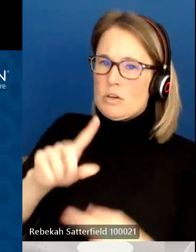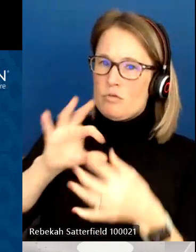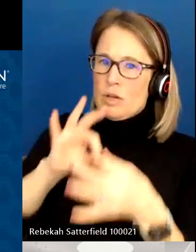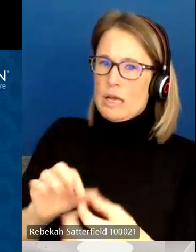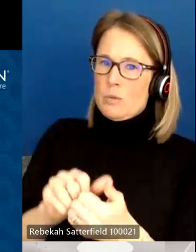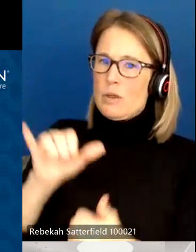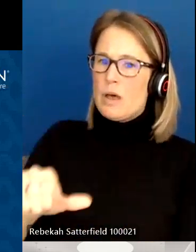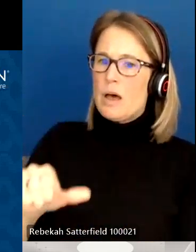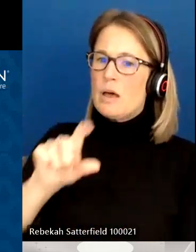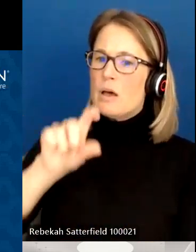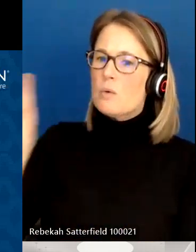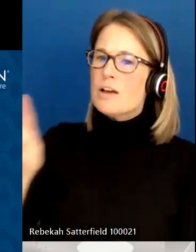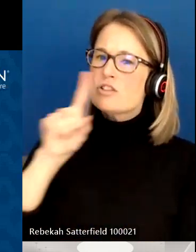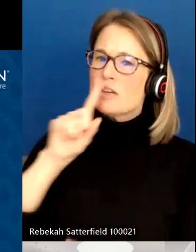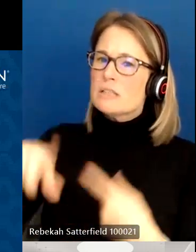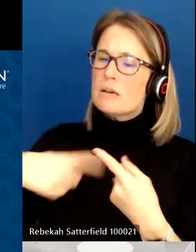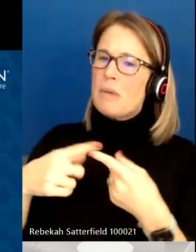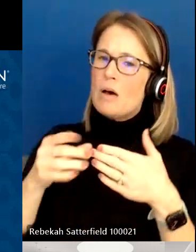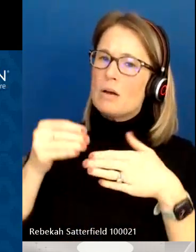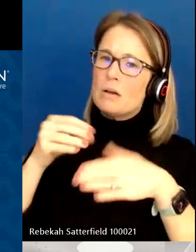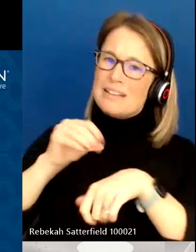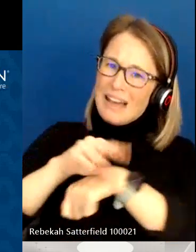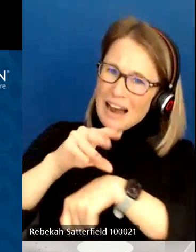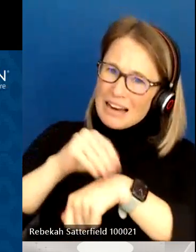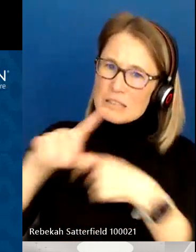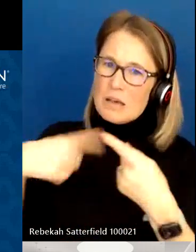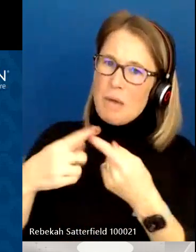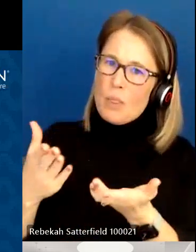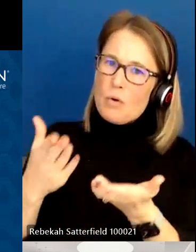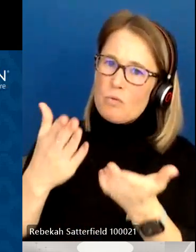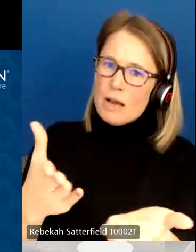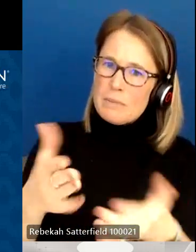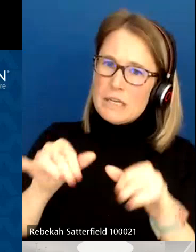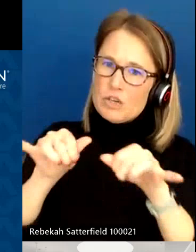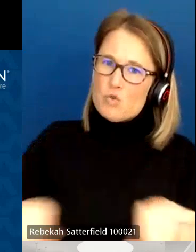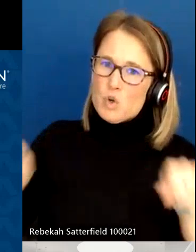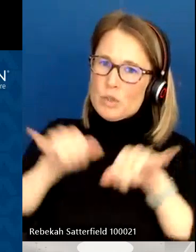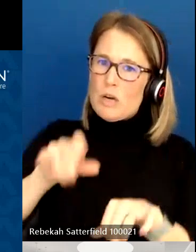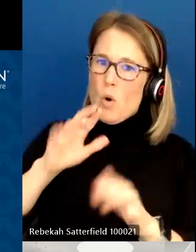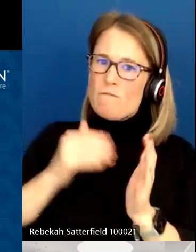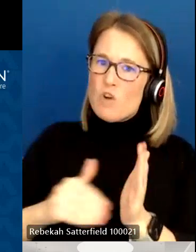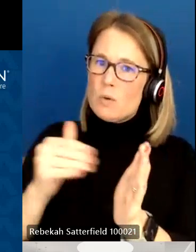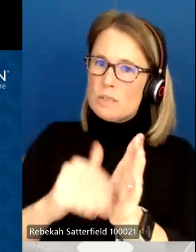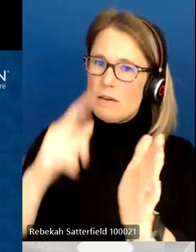there been any guidance related to the recommended routine or frequency for monitoring these tools